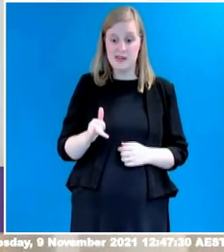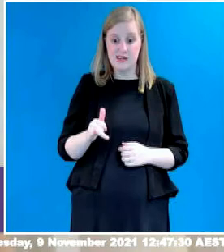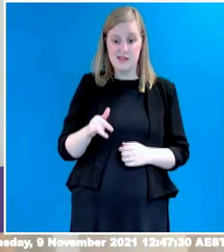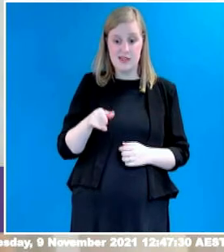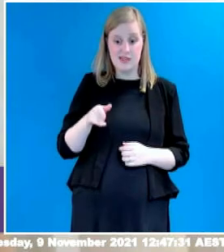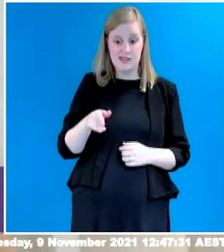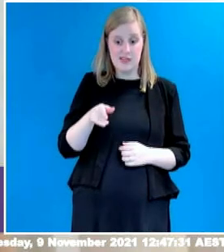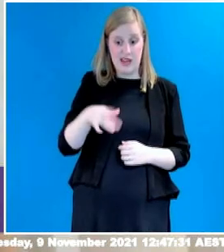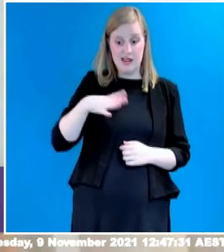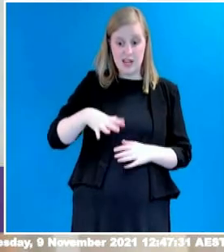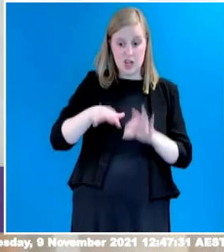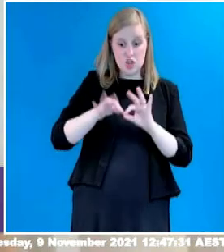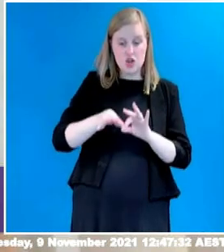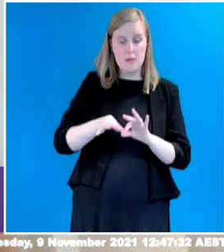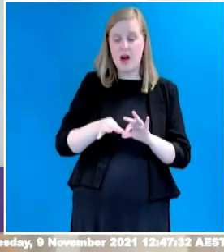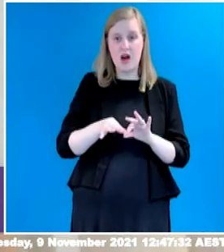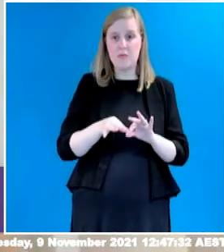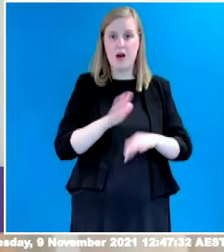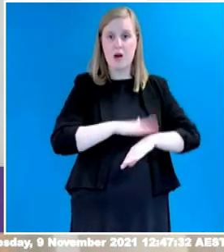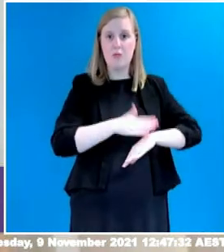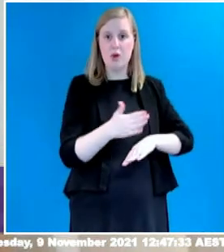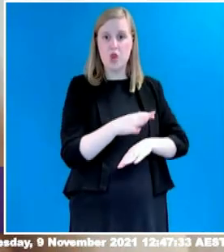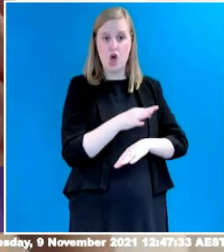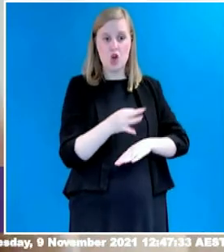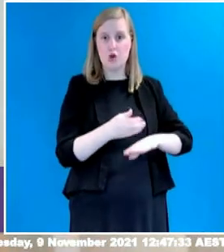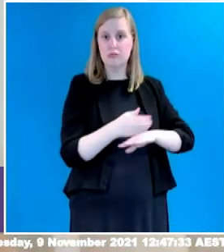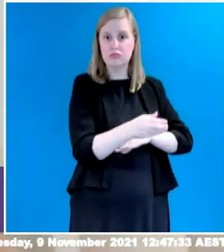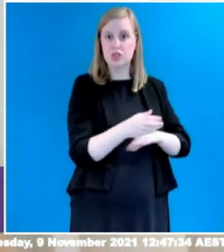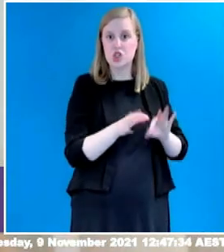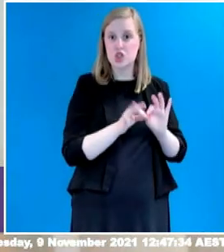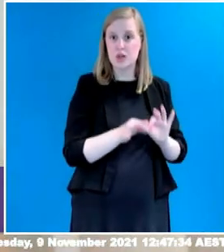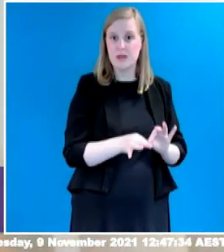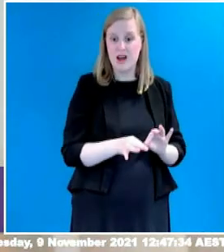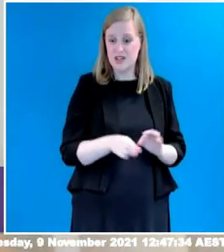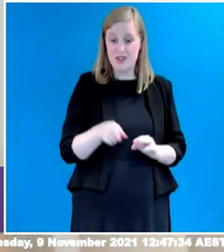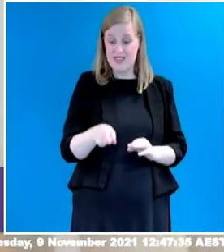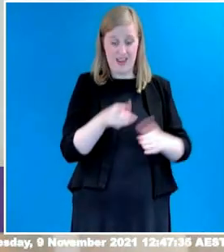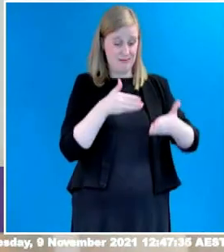It is something we also see in the Doing It Differently report, which I cited,